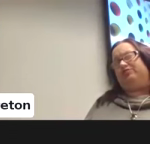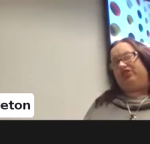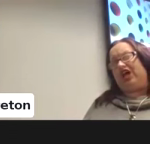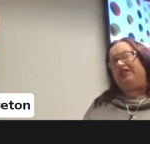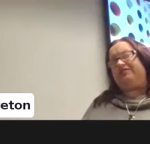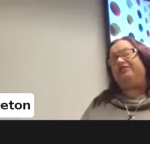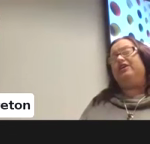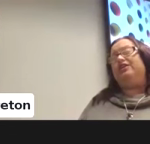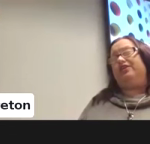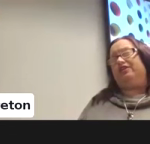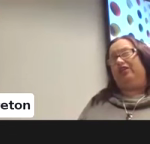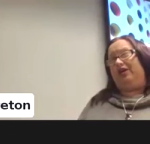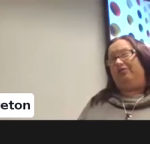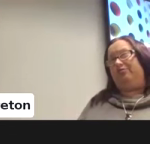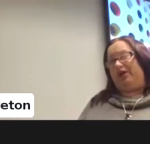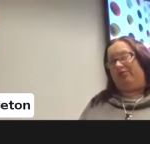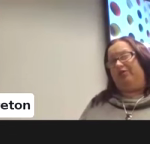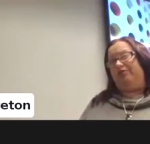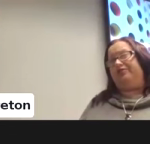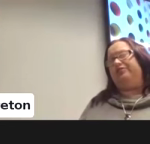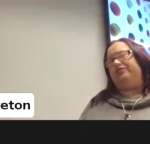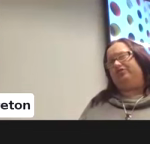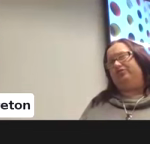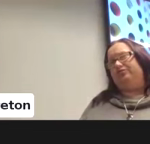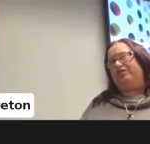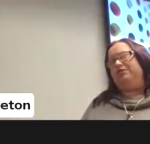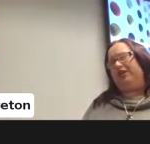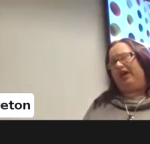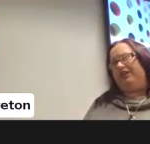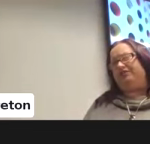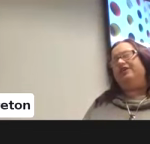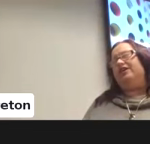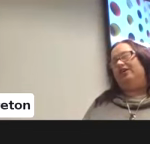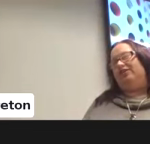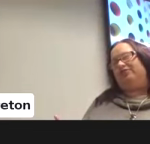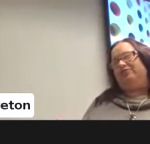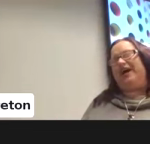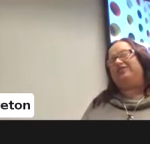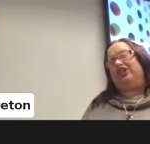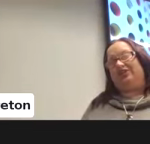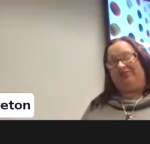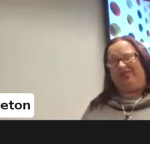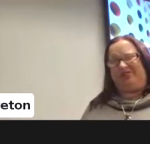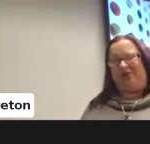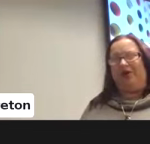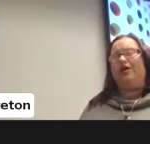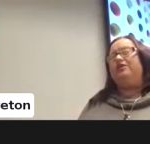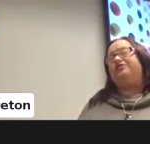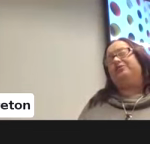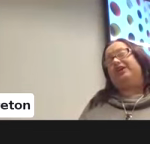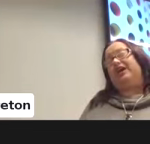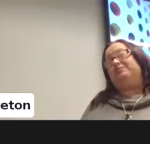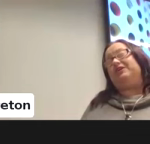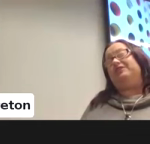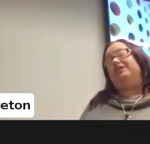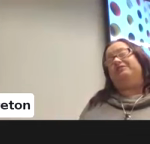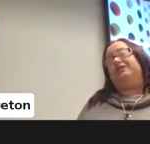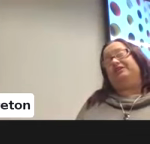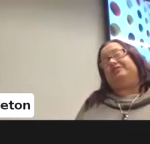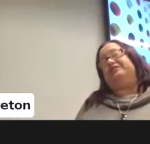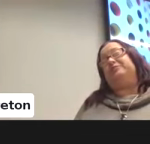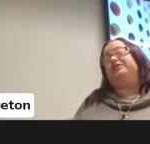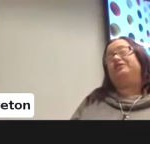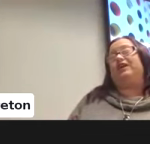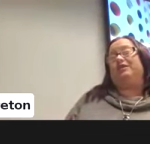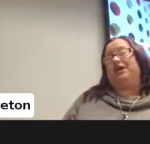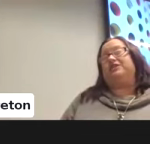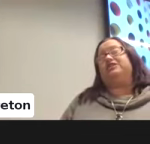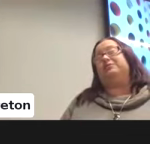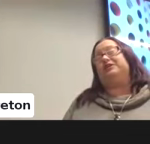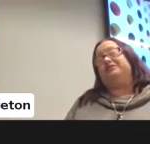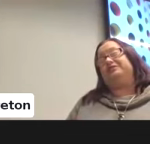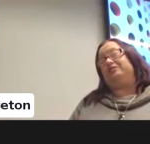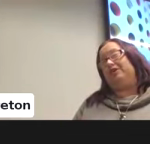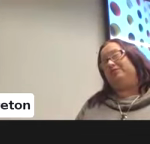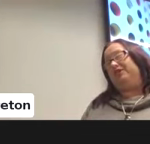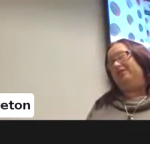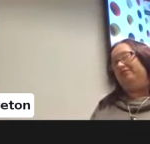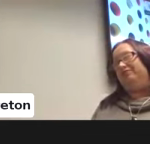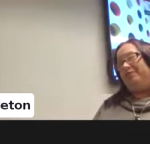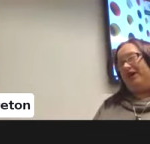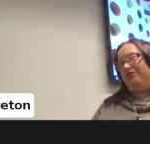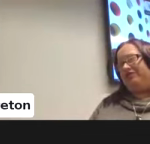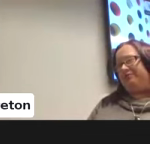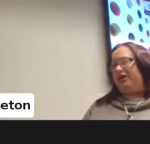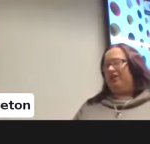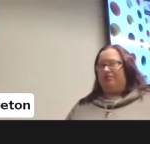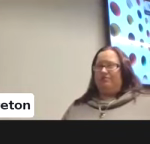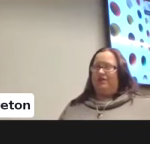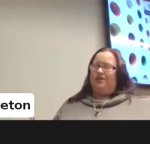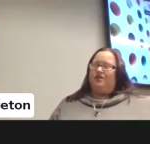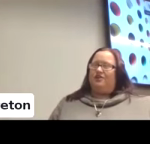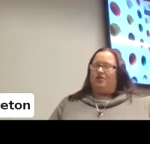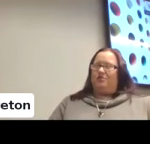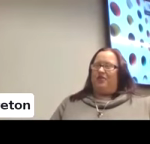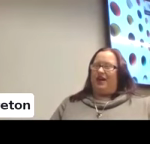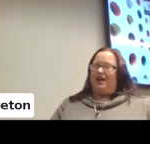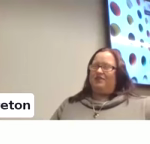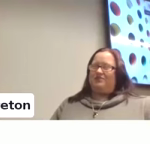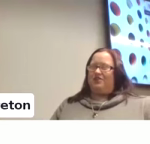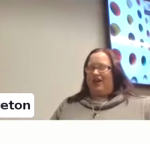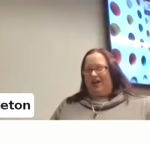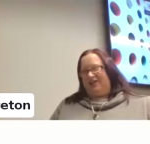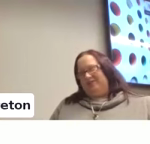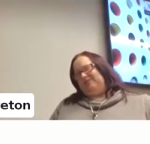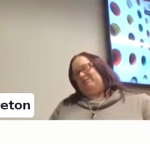But one of the interesting things is, for me a visually impaired person actually doing this in real life is challenging, because you the werewolves have to be a communicate silently which isn't really my strong suit.